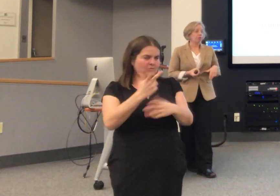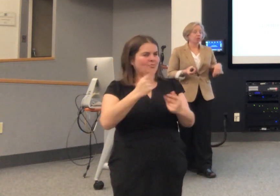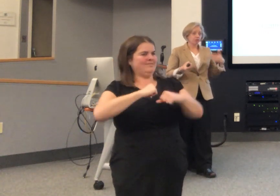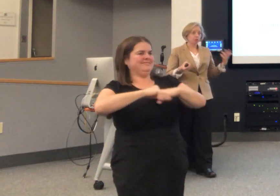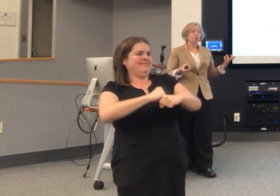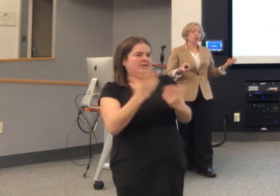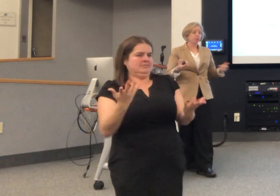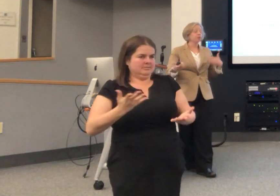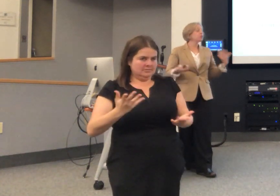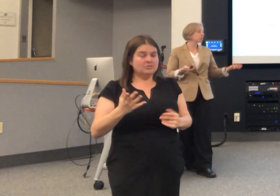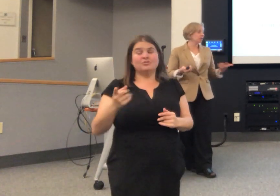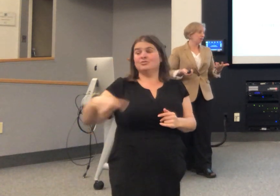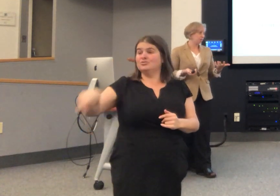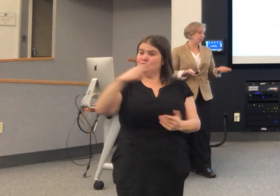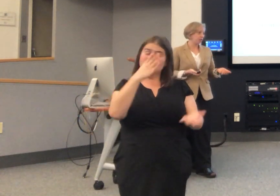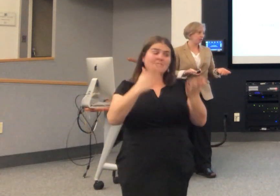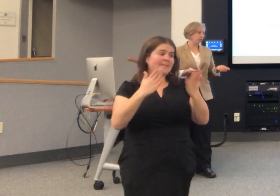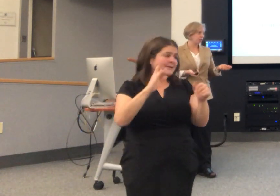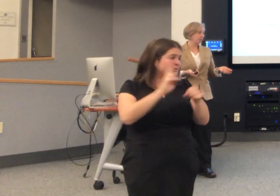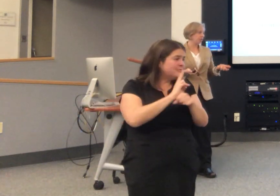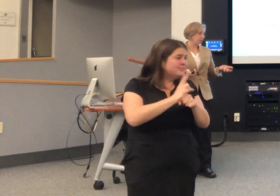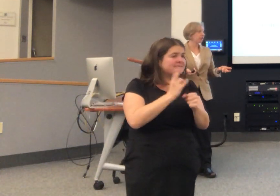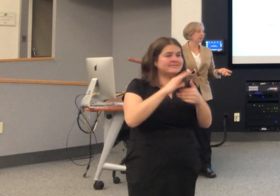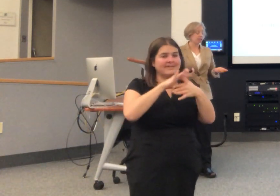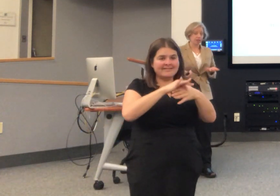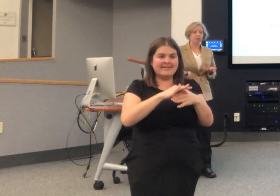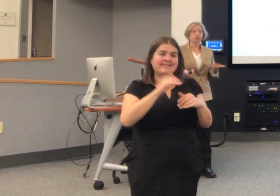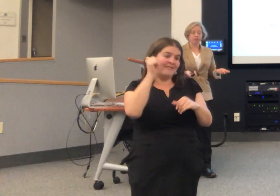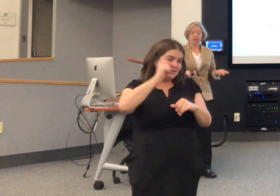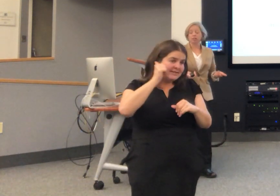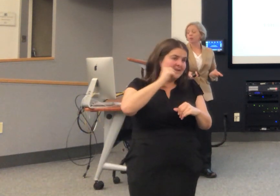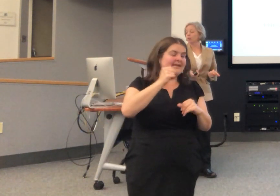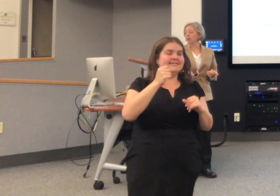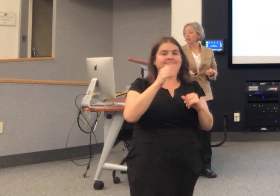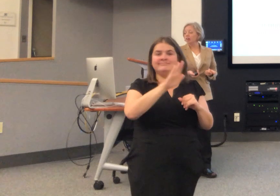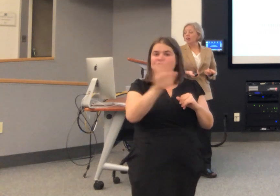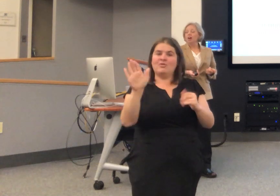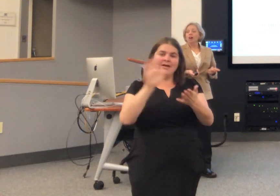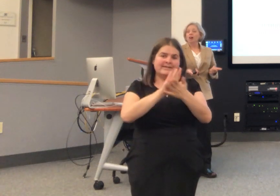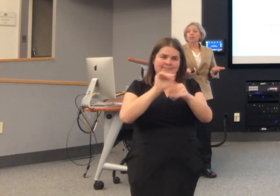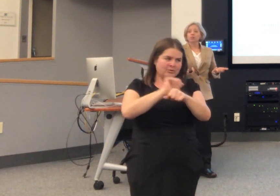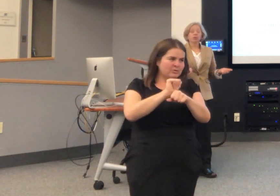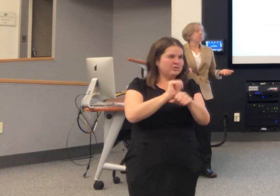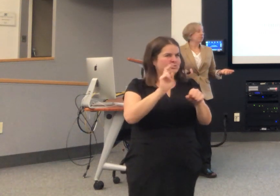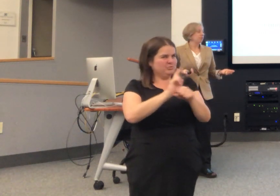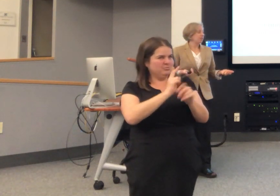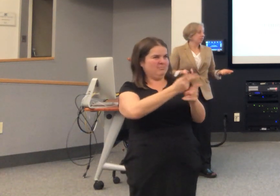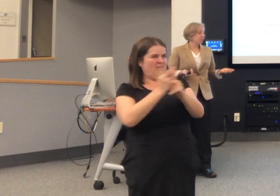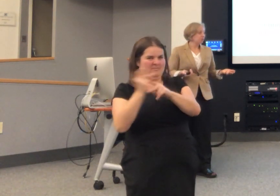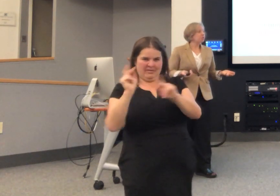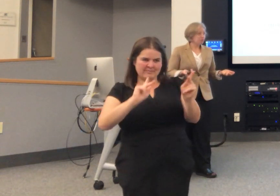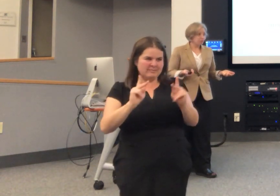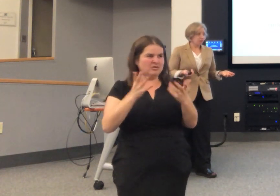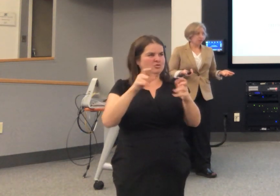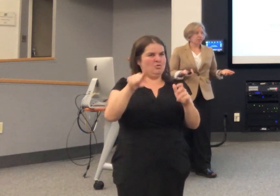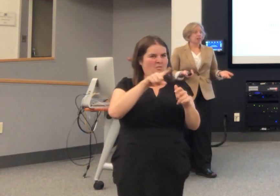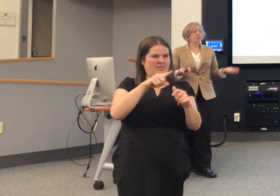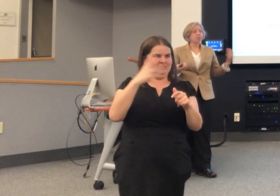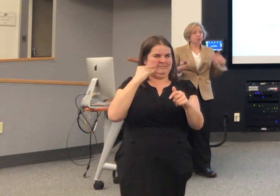'Cause you all probably use a lot of materials in your day to day life and you have to at work, and you don't want to be facing suits for infringements all the time.